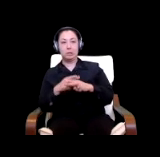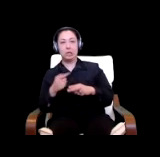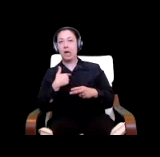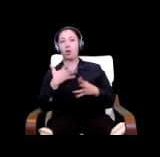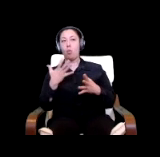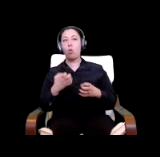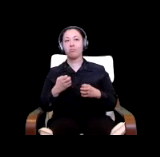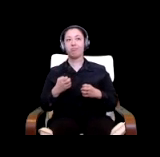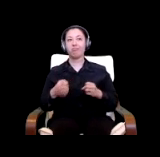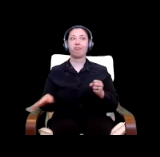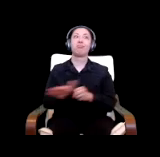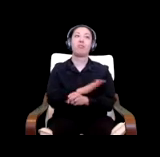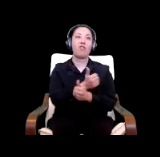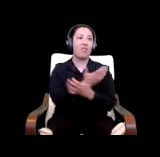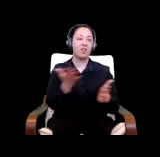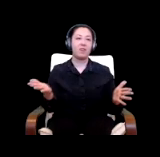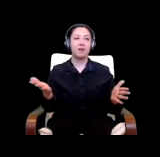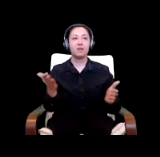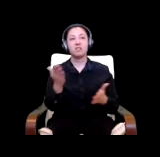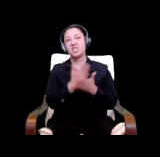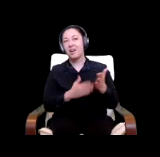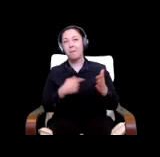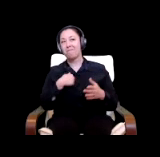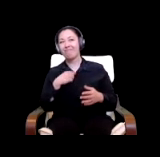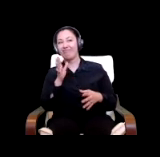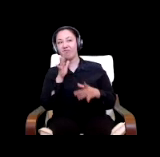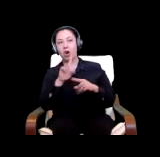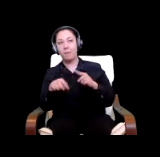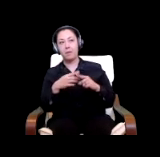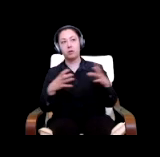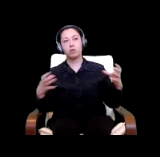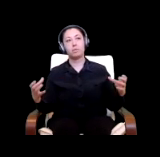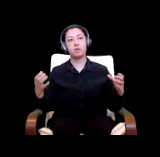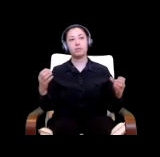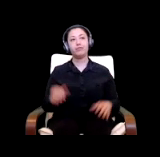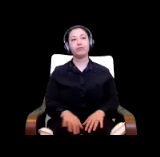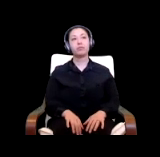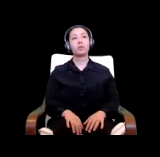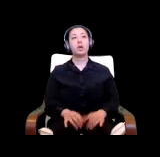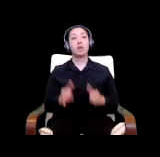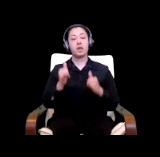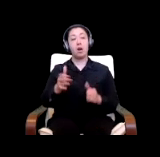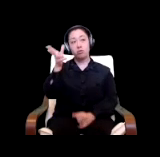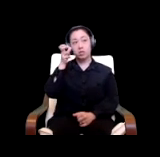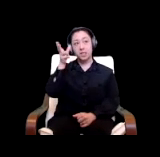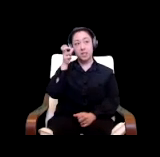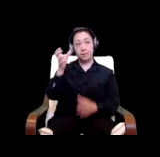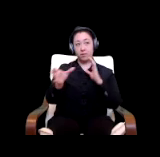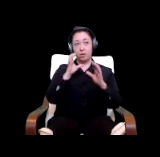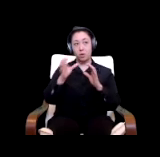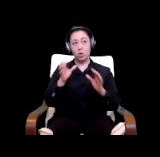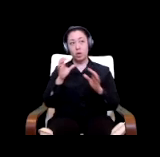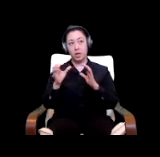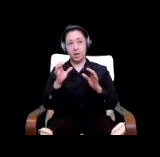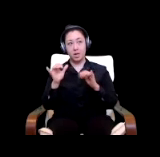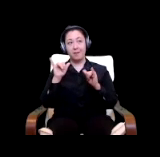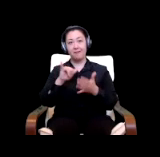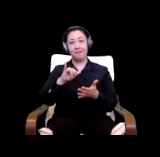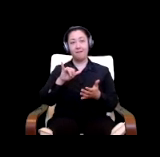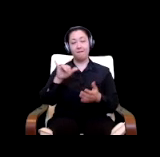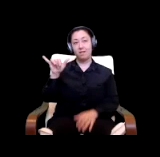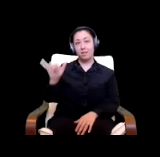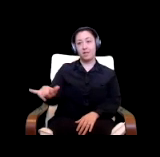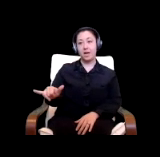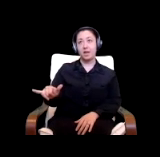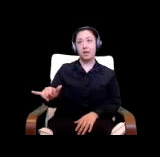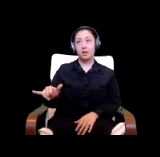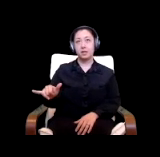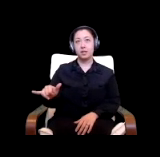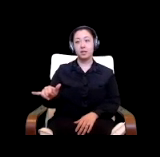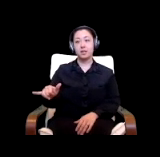on as much. So communication, receptive communication meaning the information the student